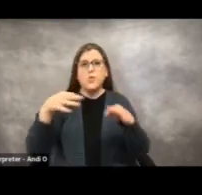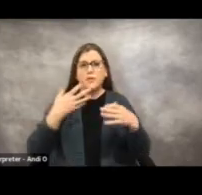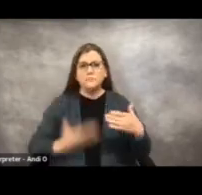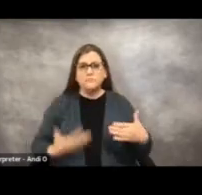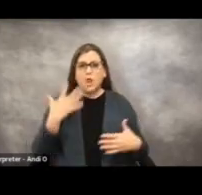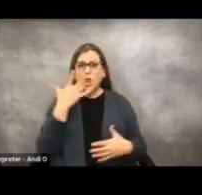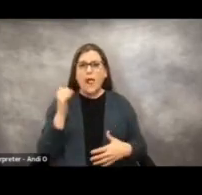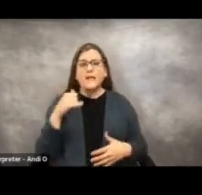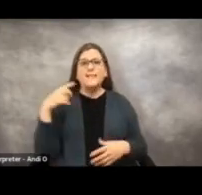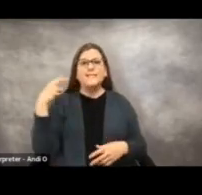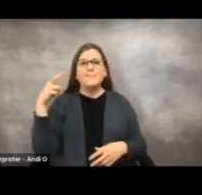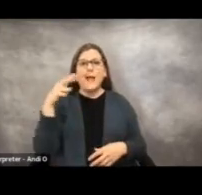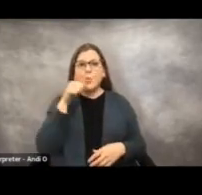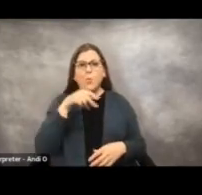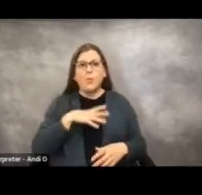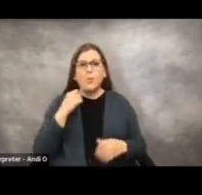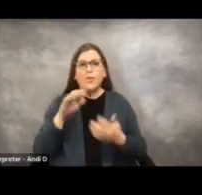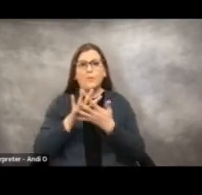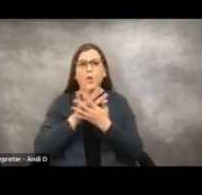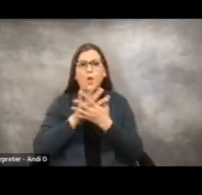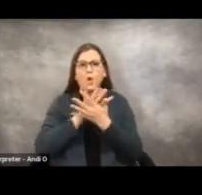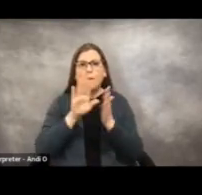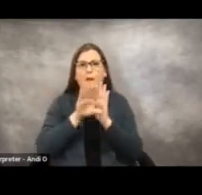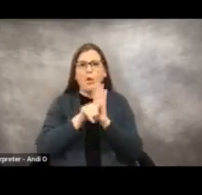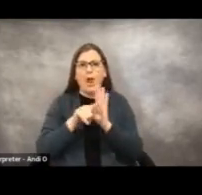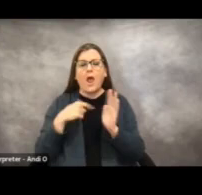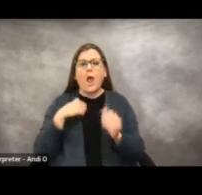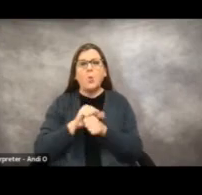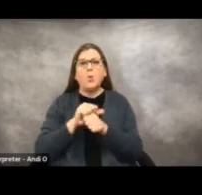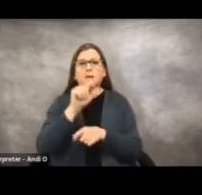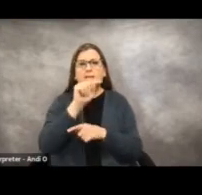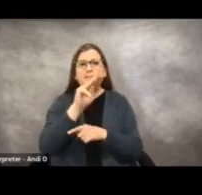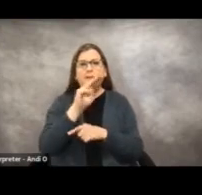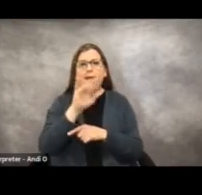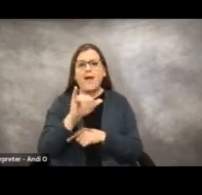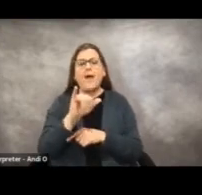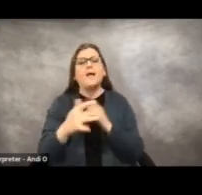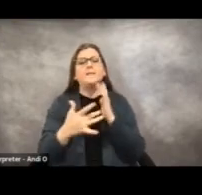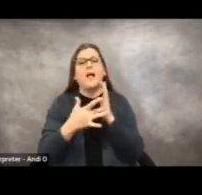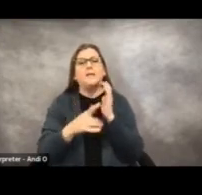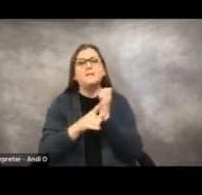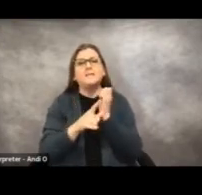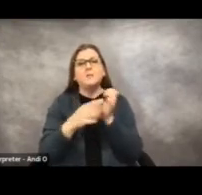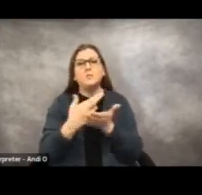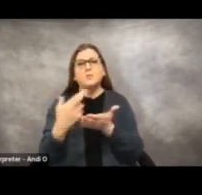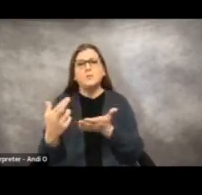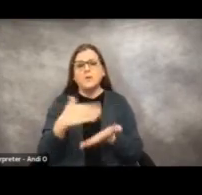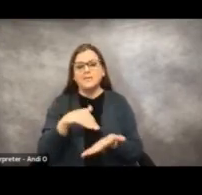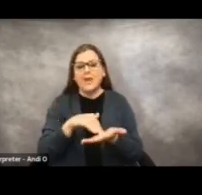background in the back, I work for the Traumatic Brain Injury, Technical Assistance and Resource Center. Thank you for joining us today for our Brain